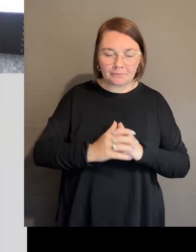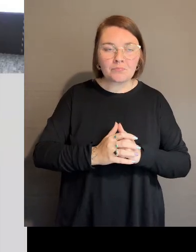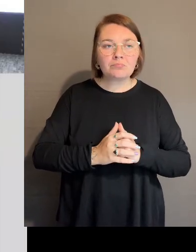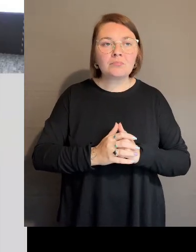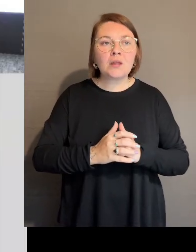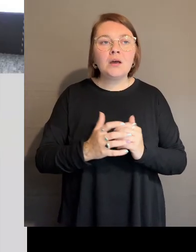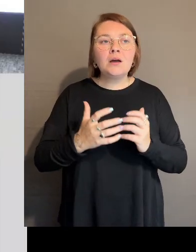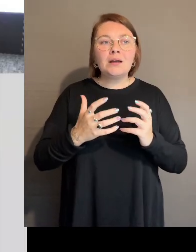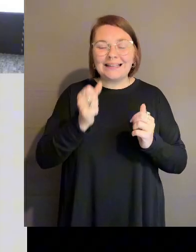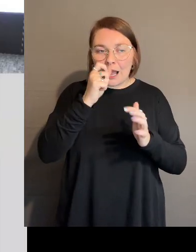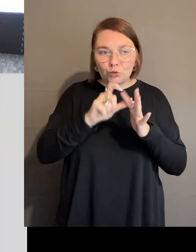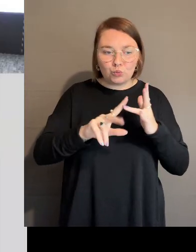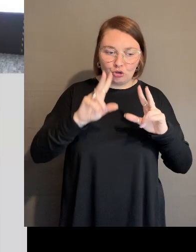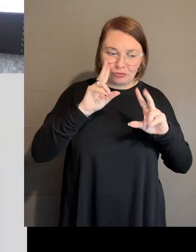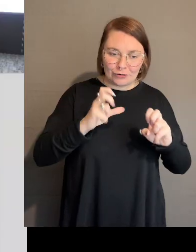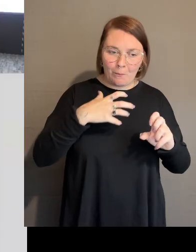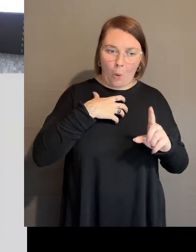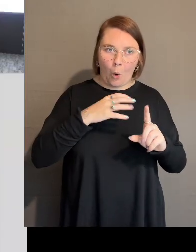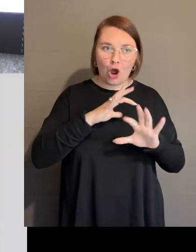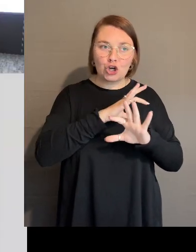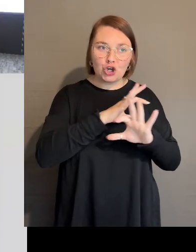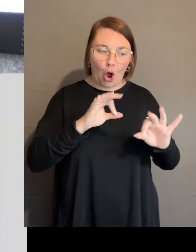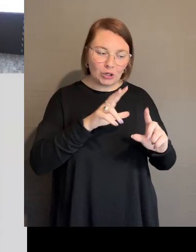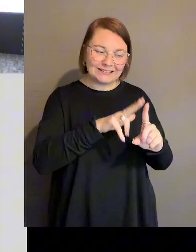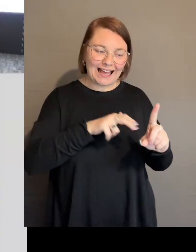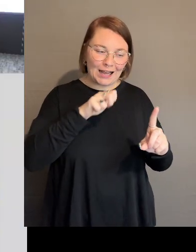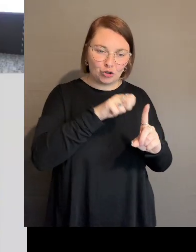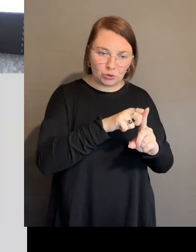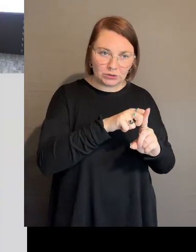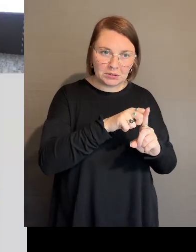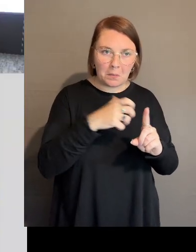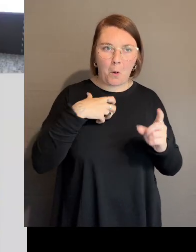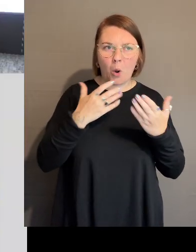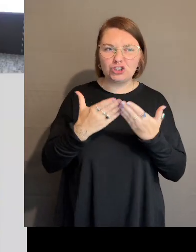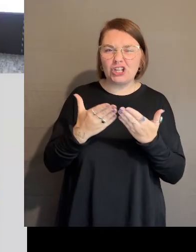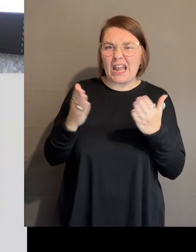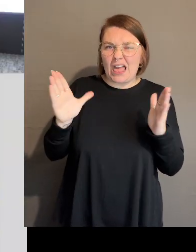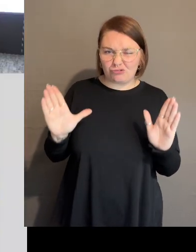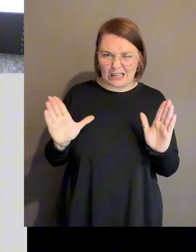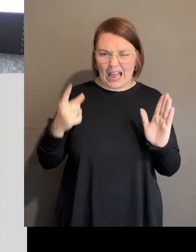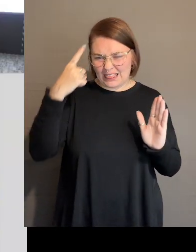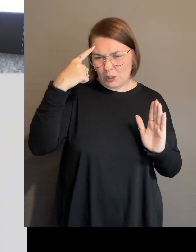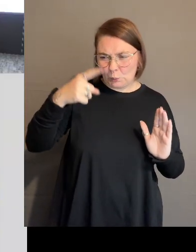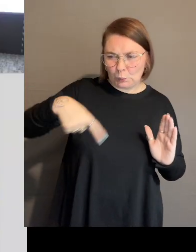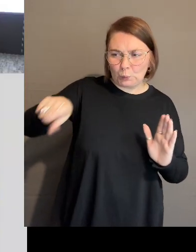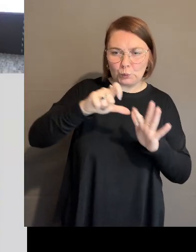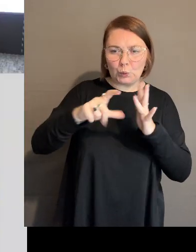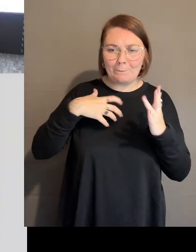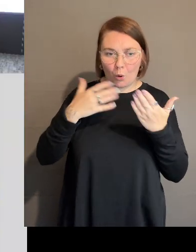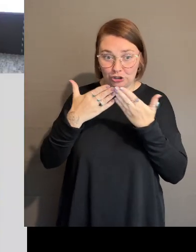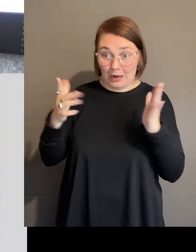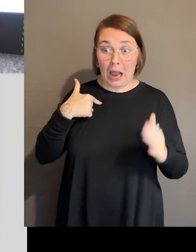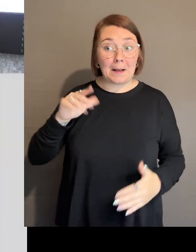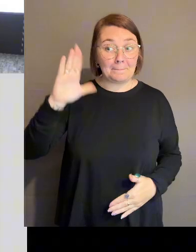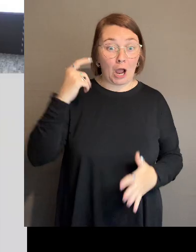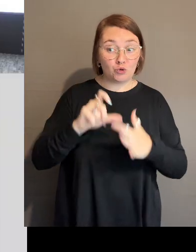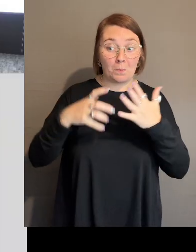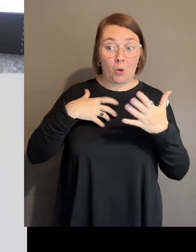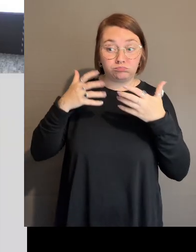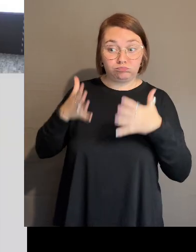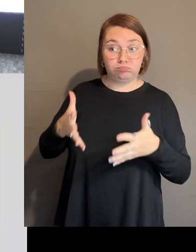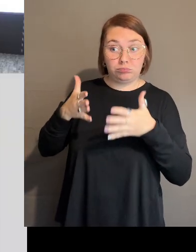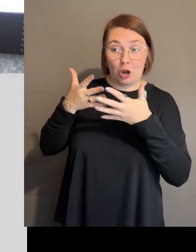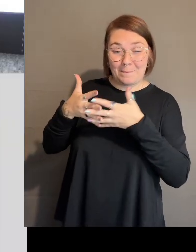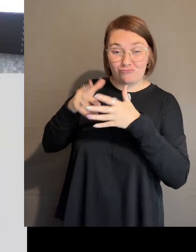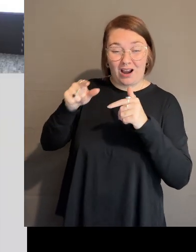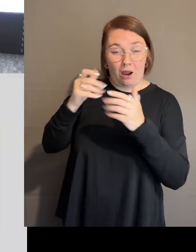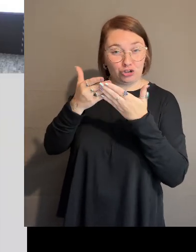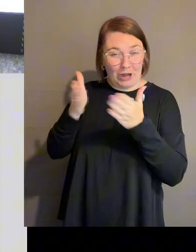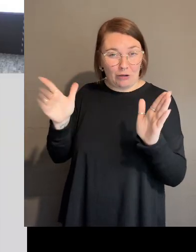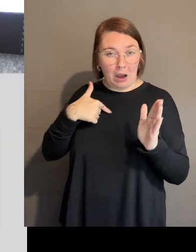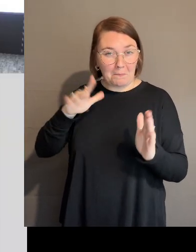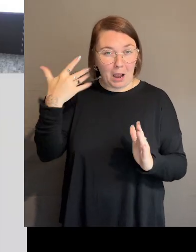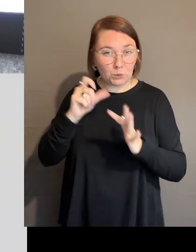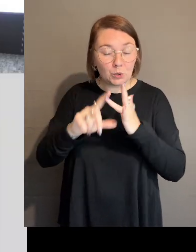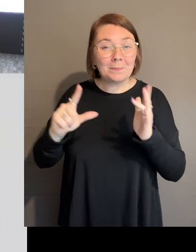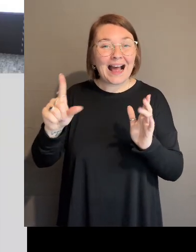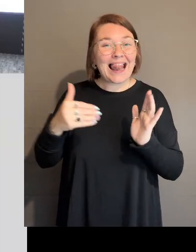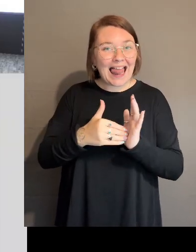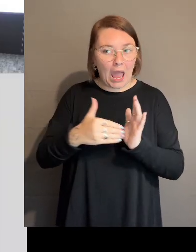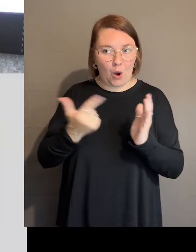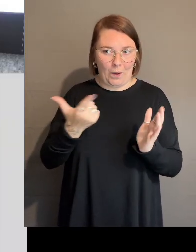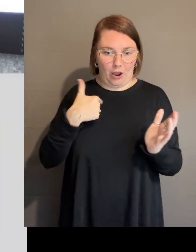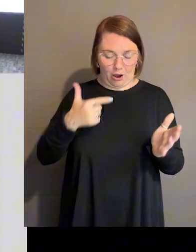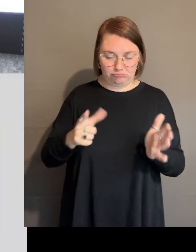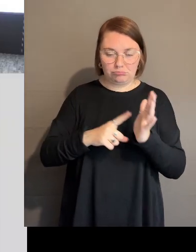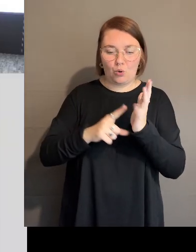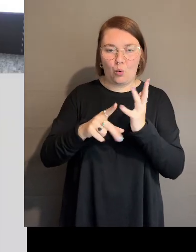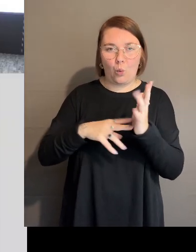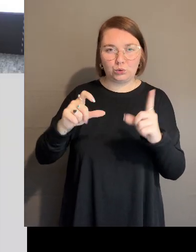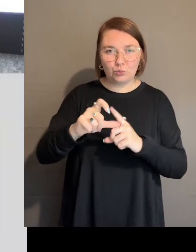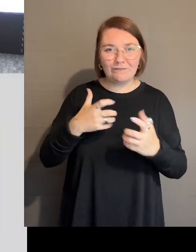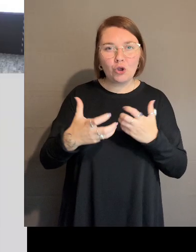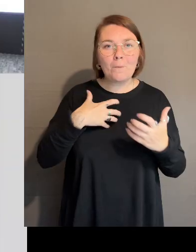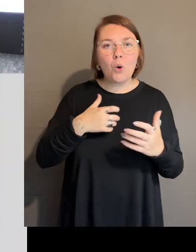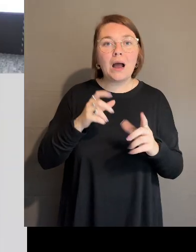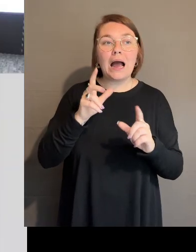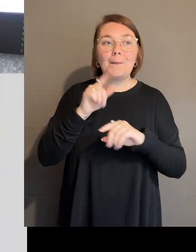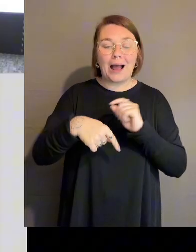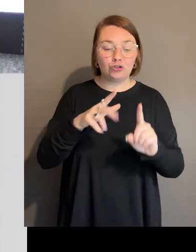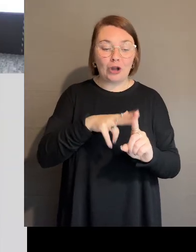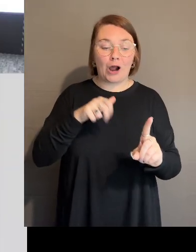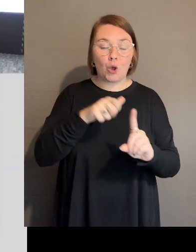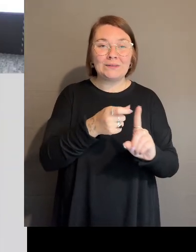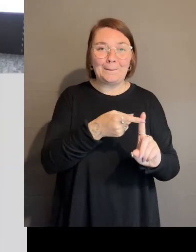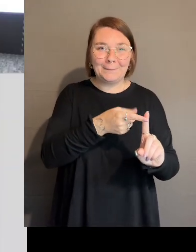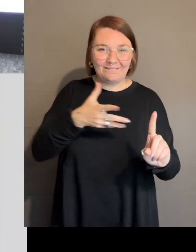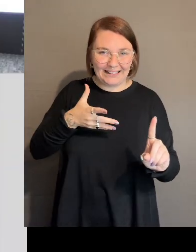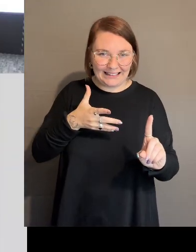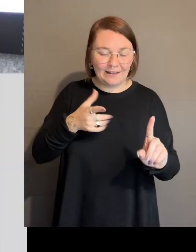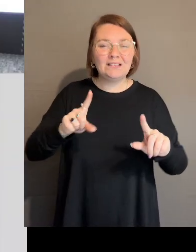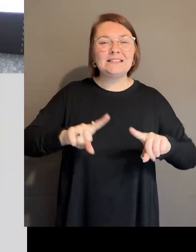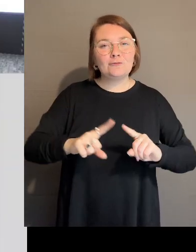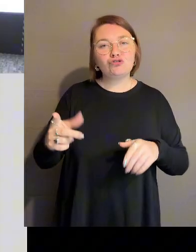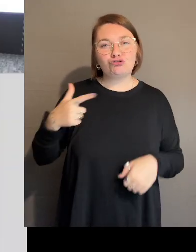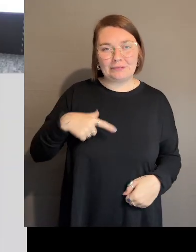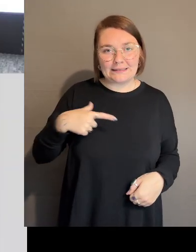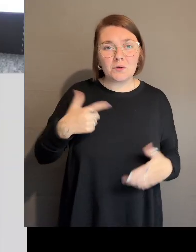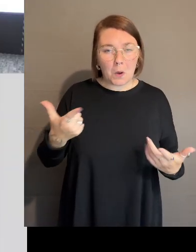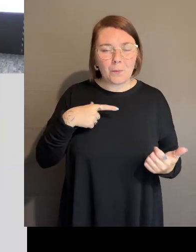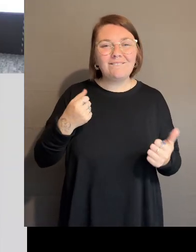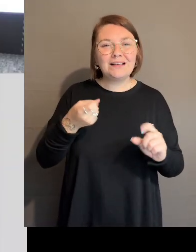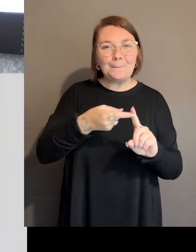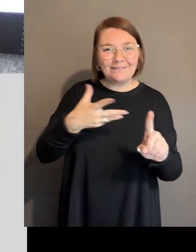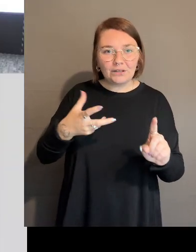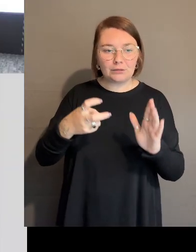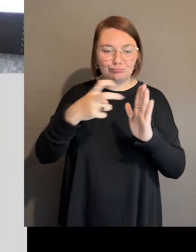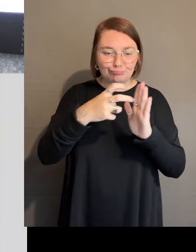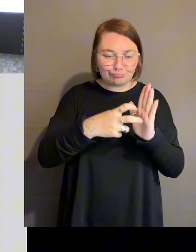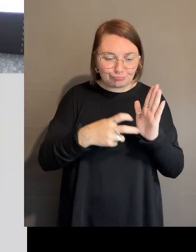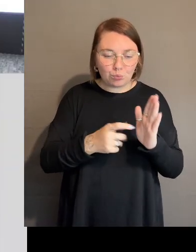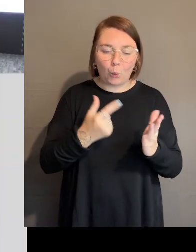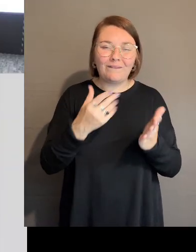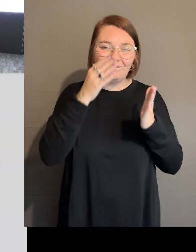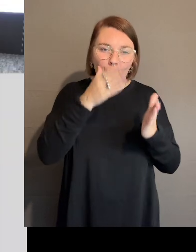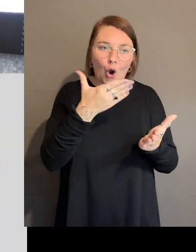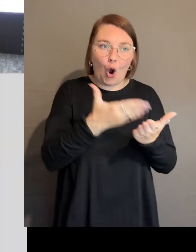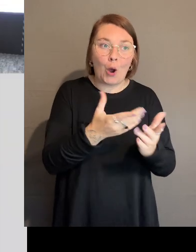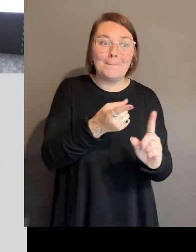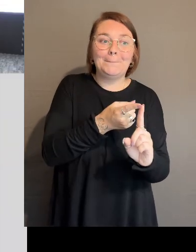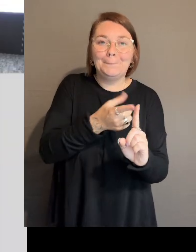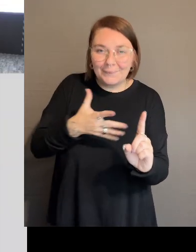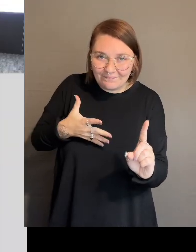do research that's more non-diagnosis, more generic, which I think is what you guys do here a lot, and I used to do more in the U.S, but what we do, where we are now, where I am now at Lund University, is more diagnosis-specific, for different reasons, including that we have specific registries that are focusing on specific